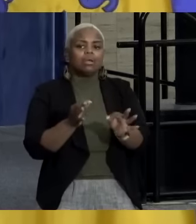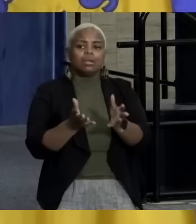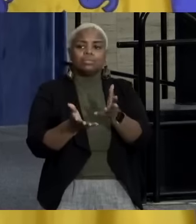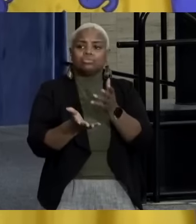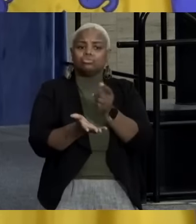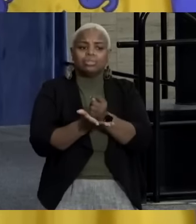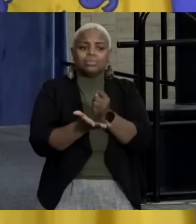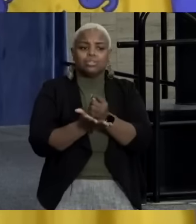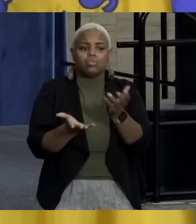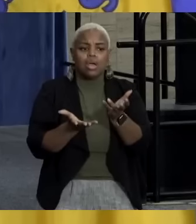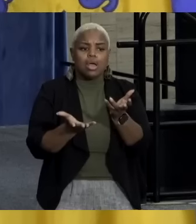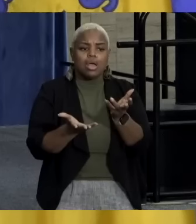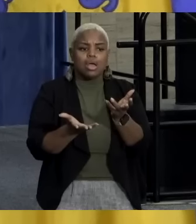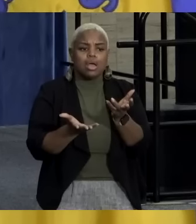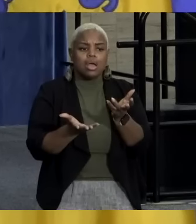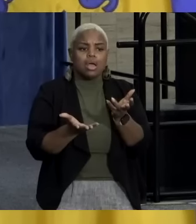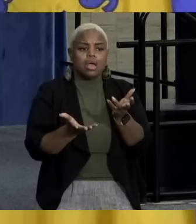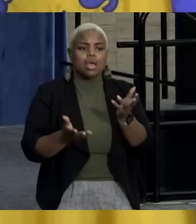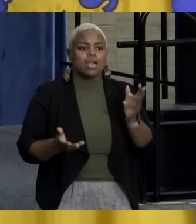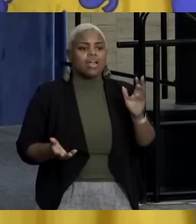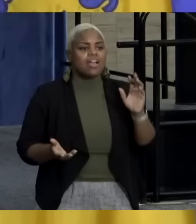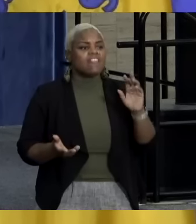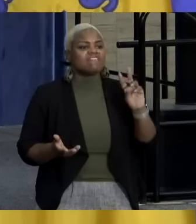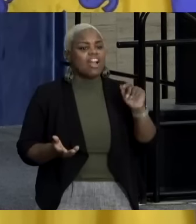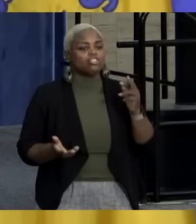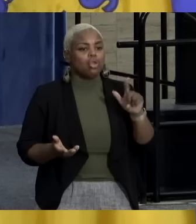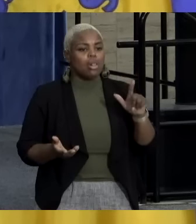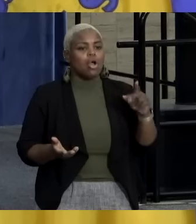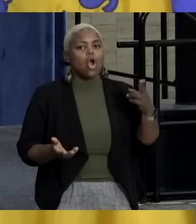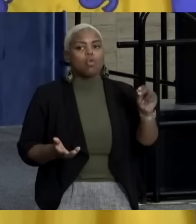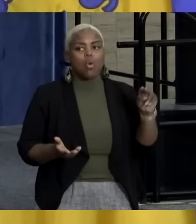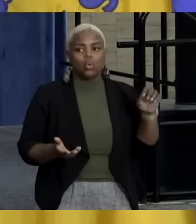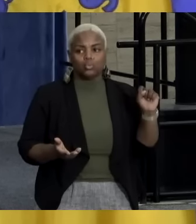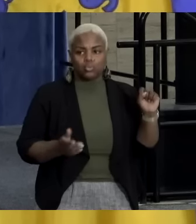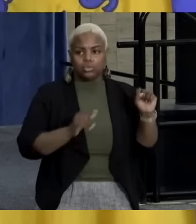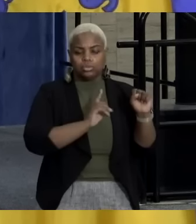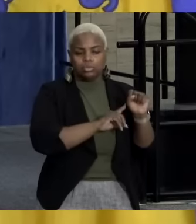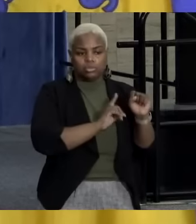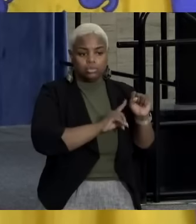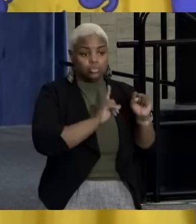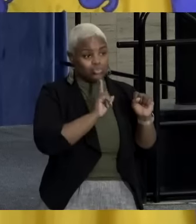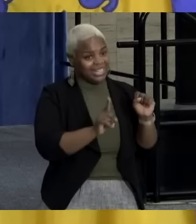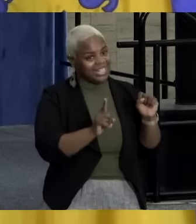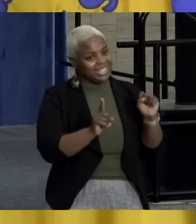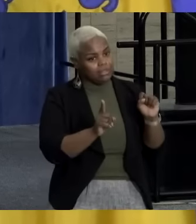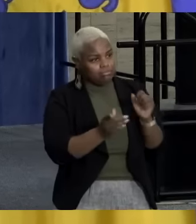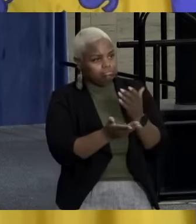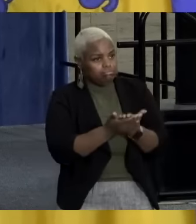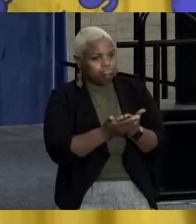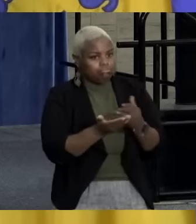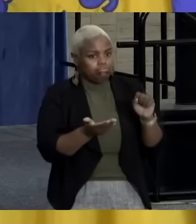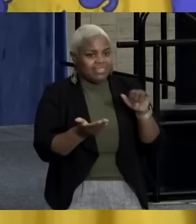and they are safe for all ages, and they're proven to get at the root cause of GSM.